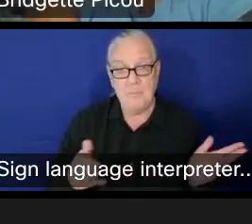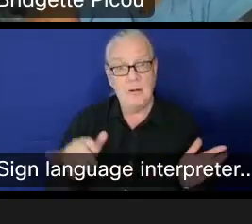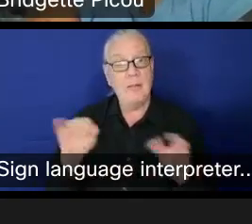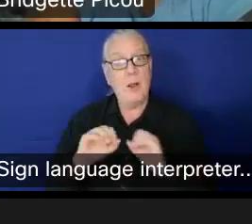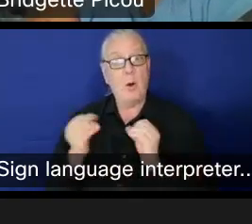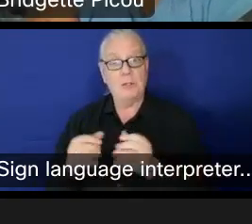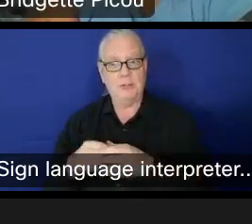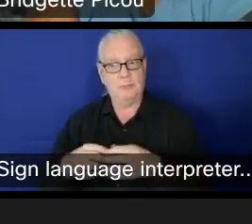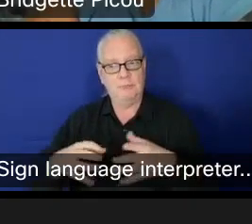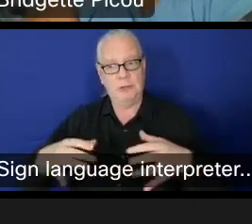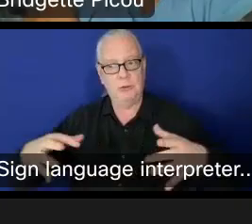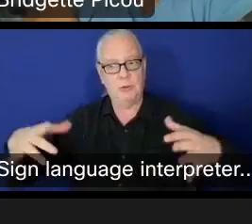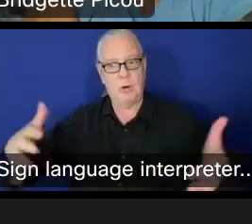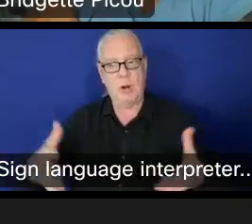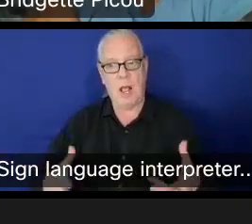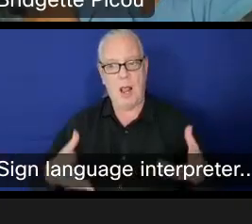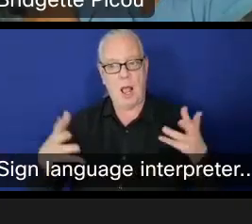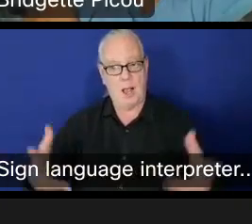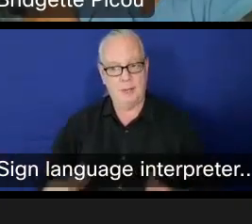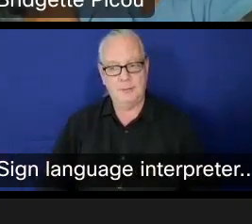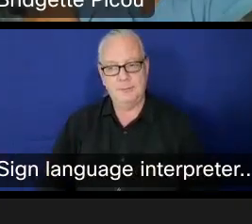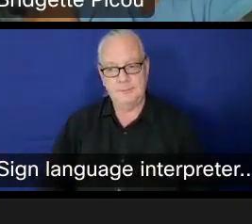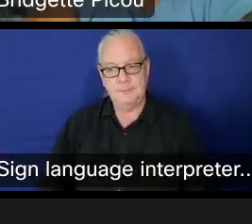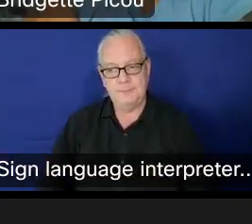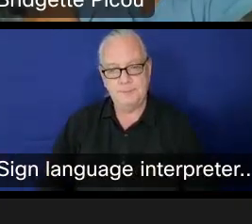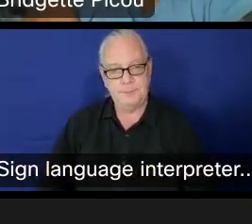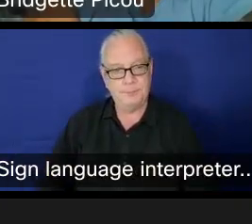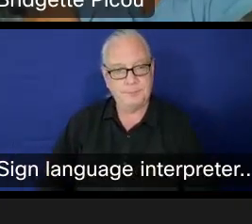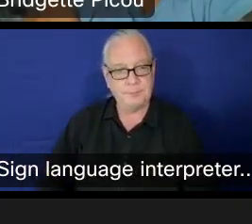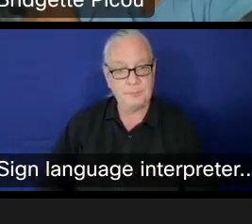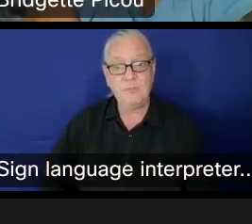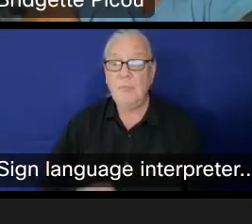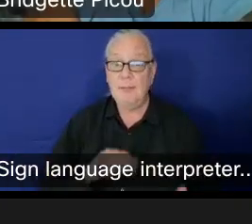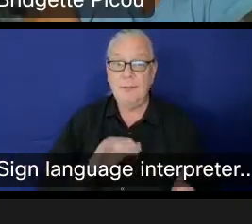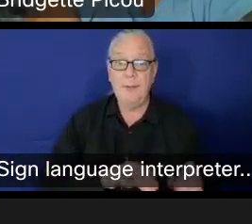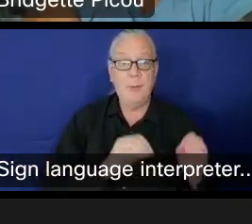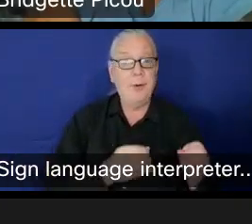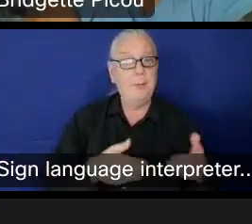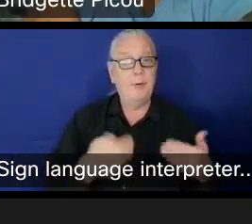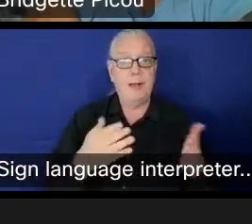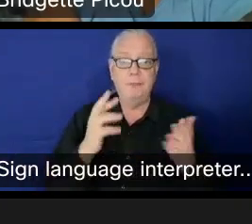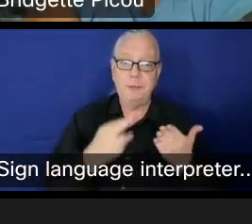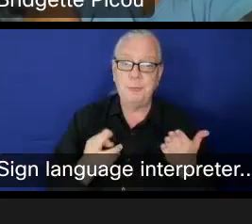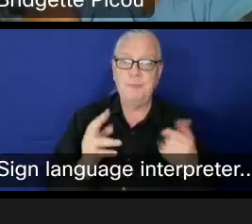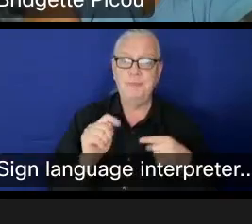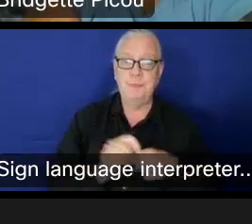tremendously. They offer resources, training, education